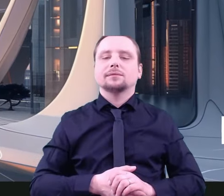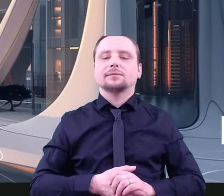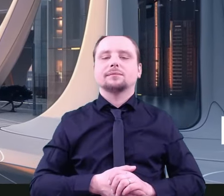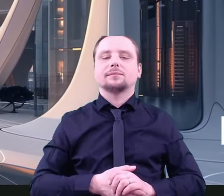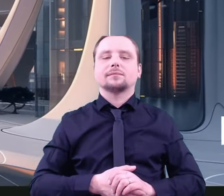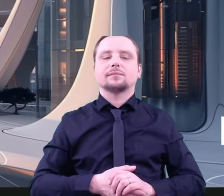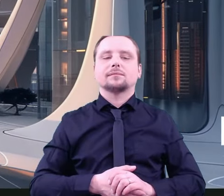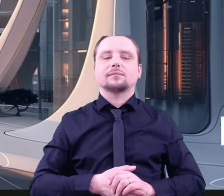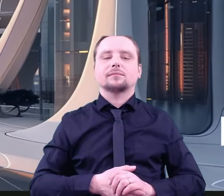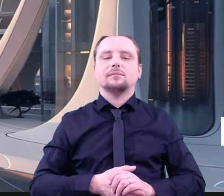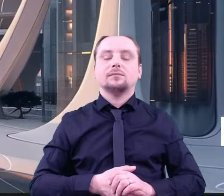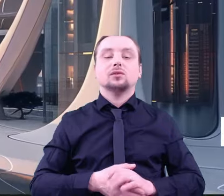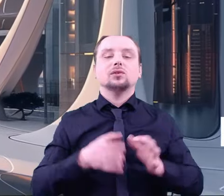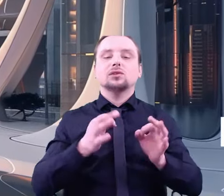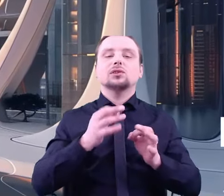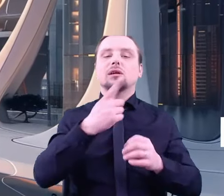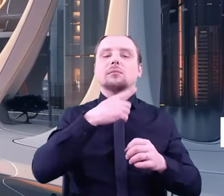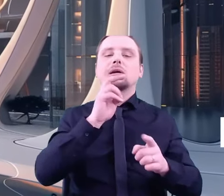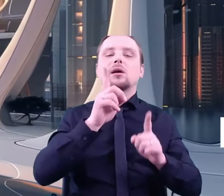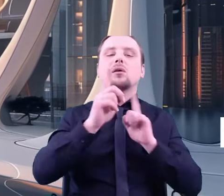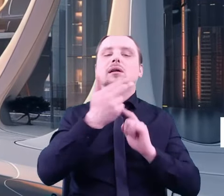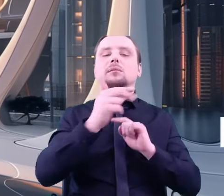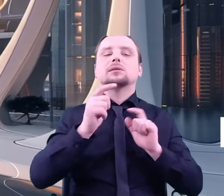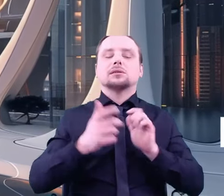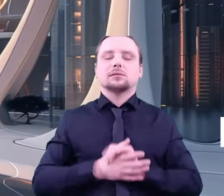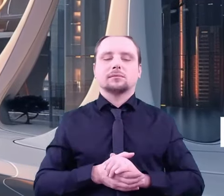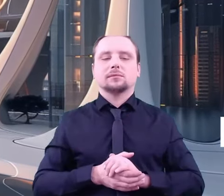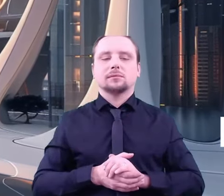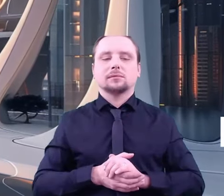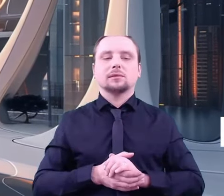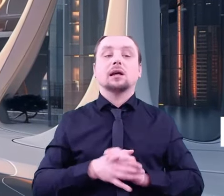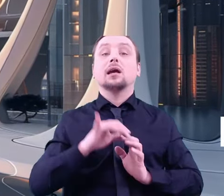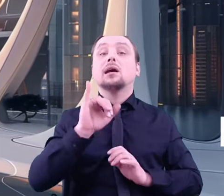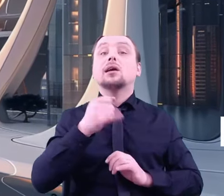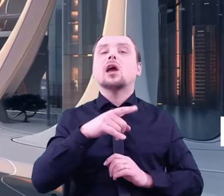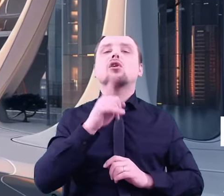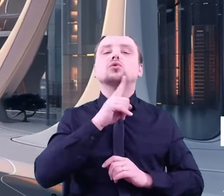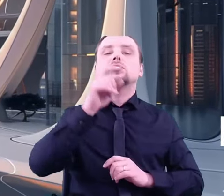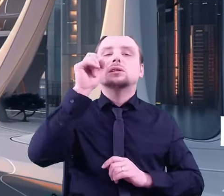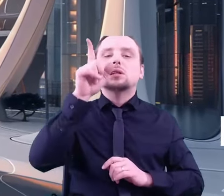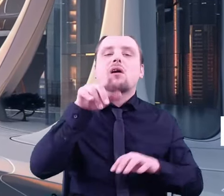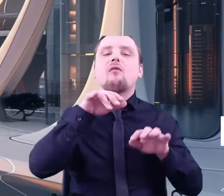Today, we would like to tell you how AI already influences,